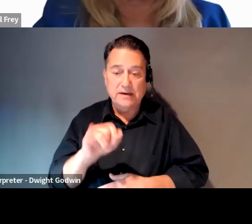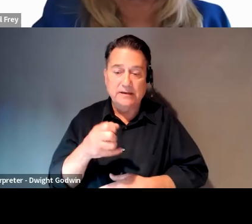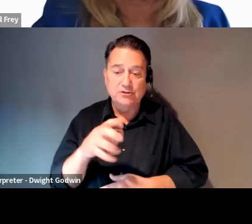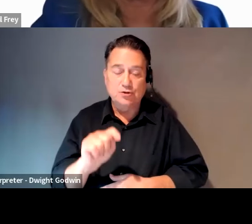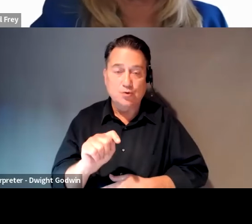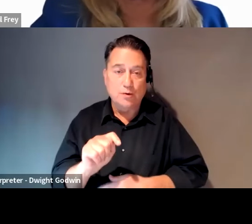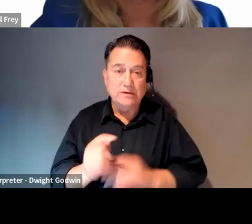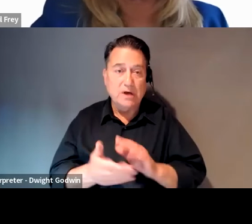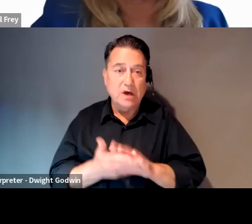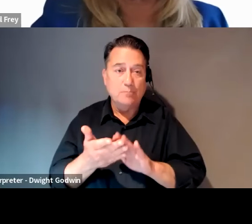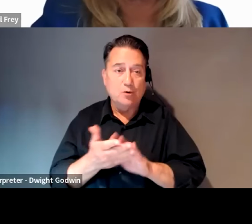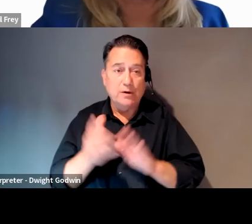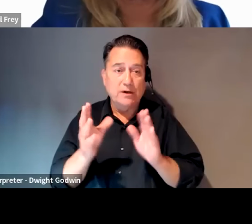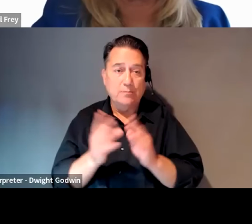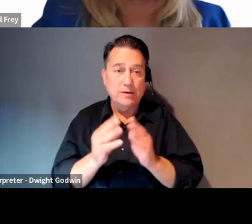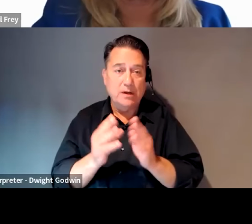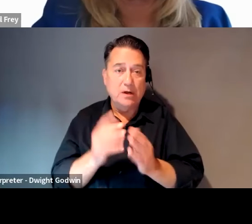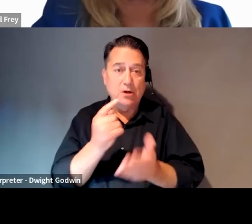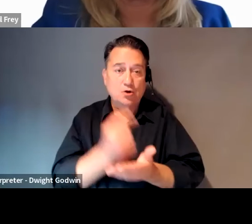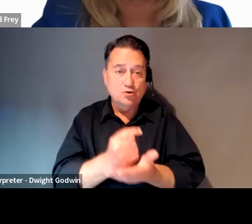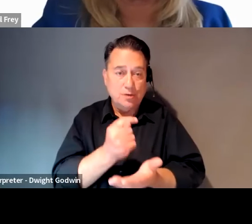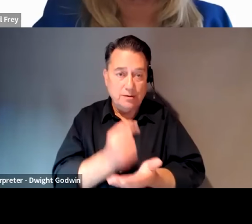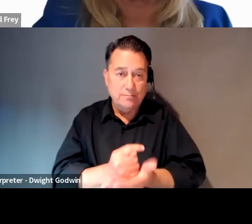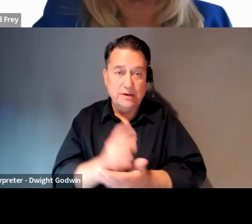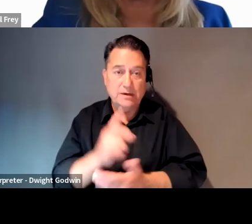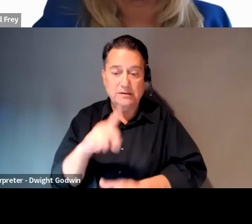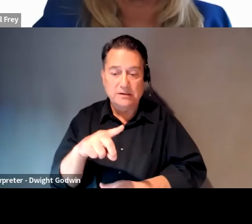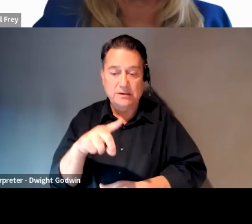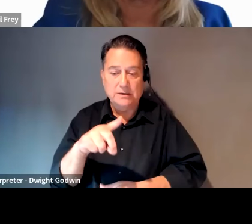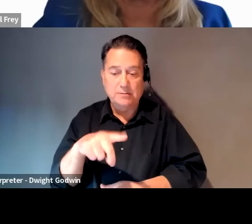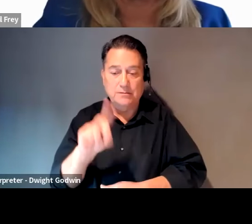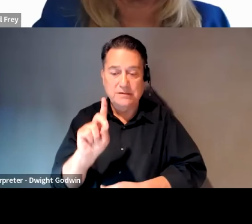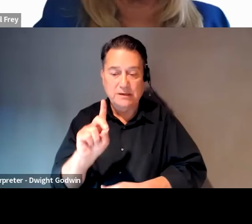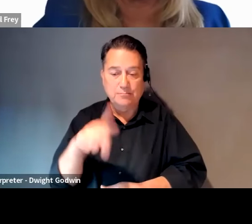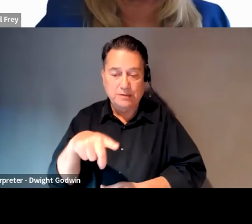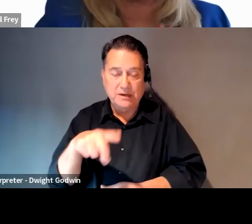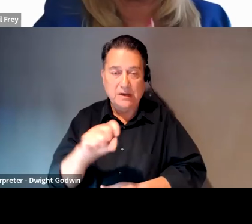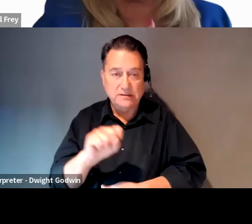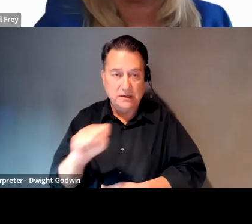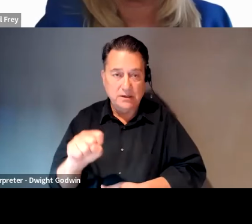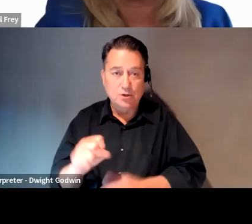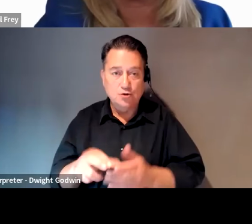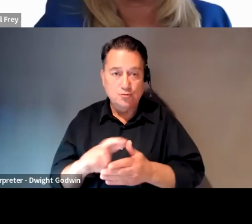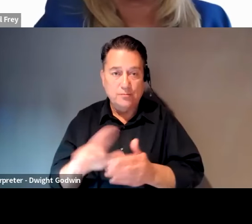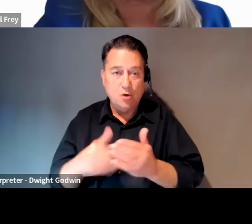and that is a meeting between treatment and DPSS to review all referrals that were made during the month